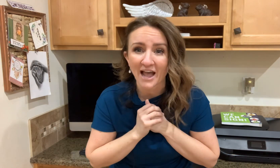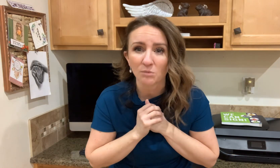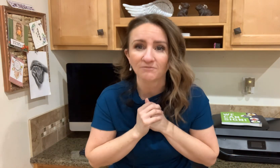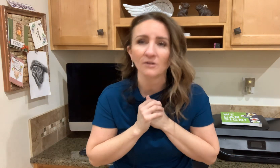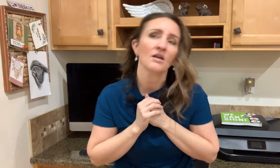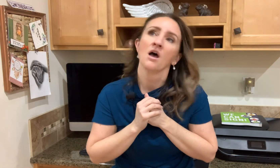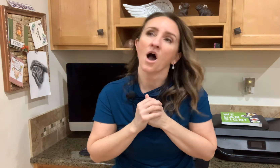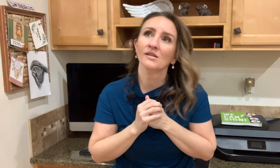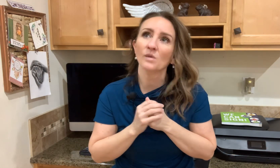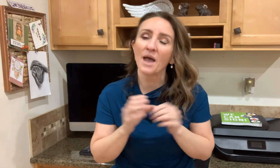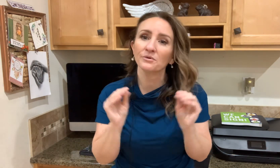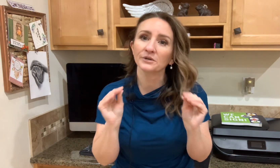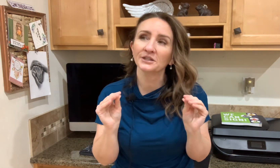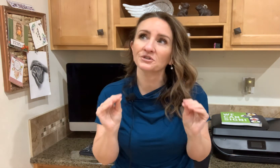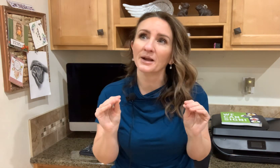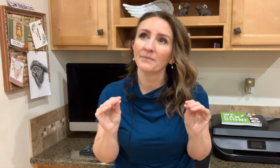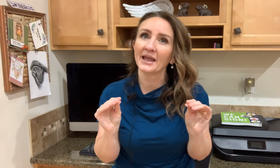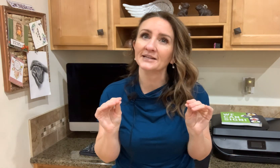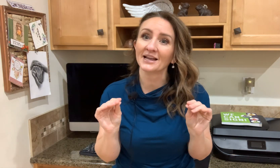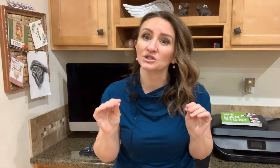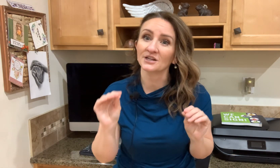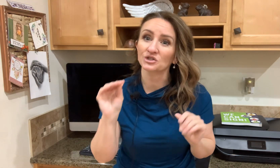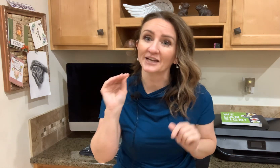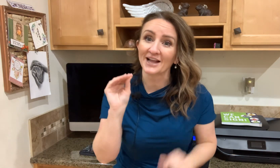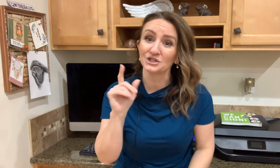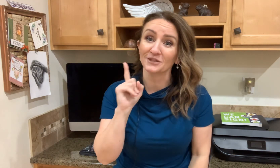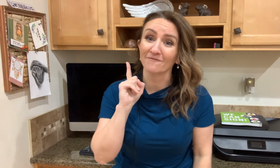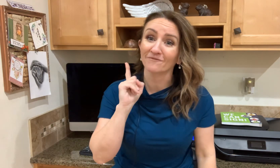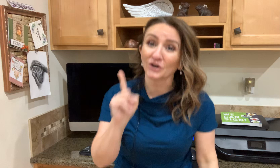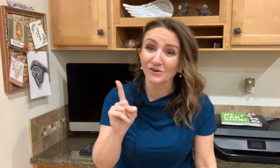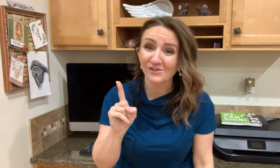helpful. Also I would really try to pay attention to catching the first letter